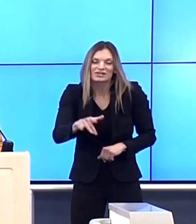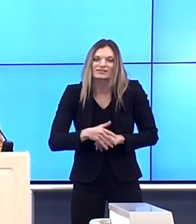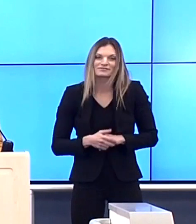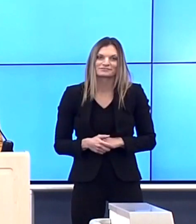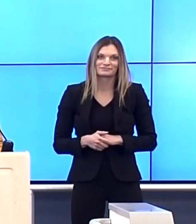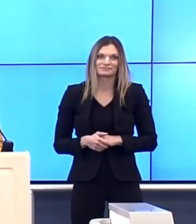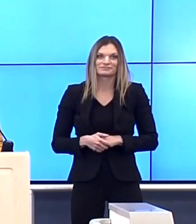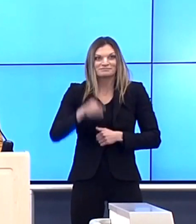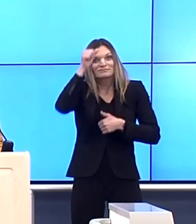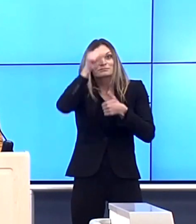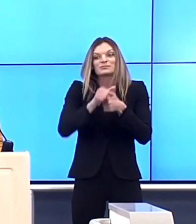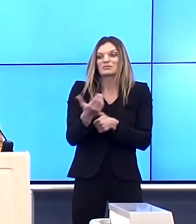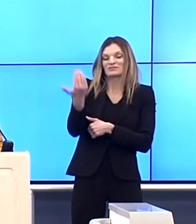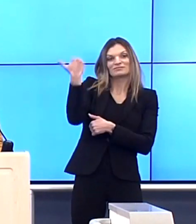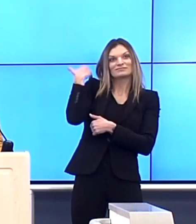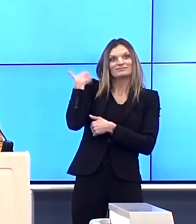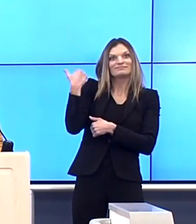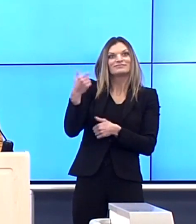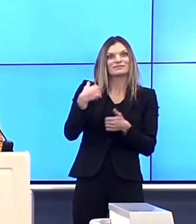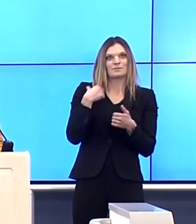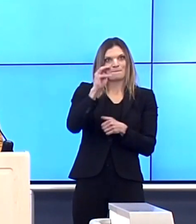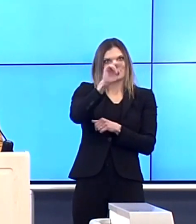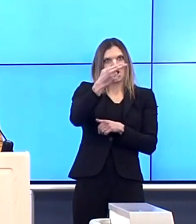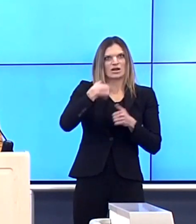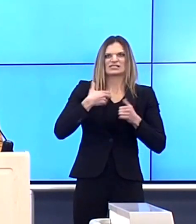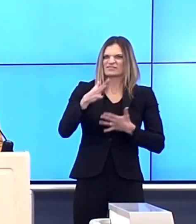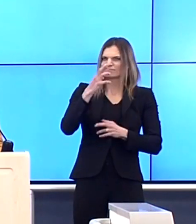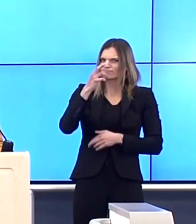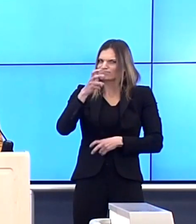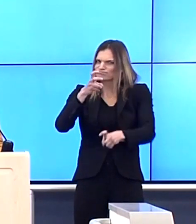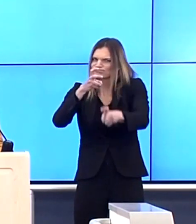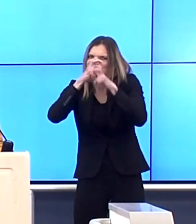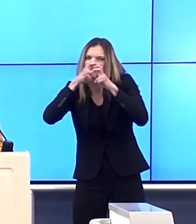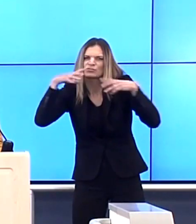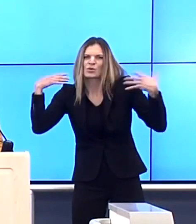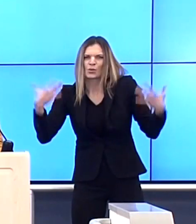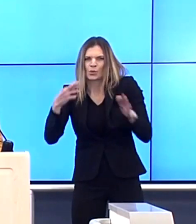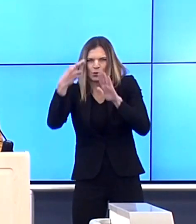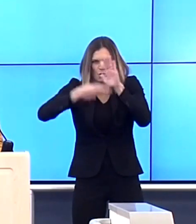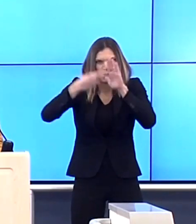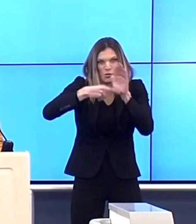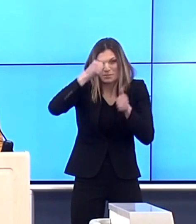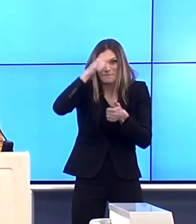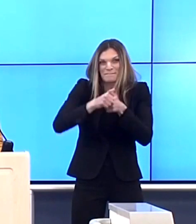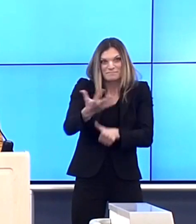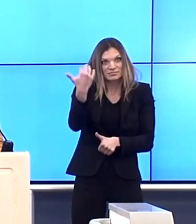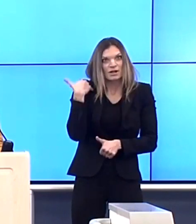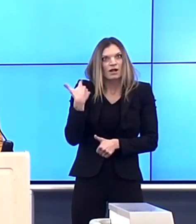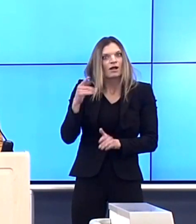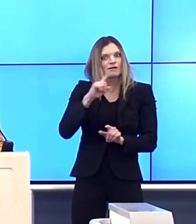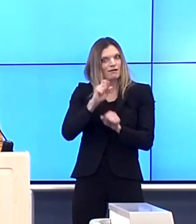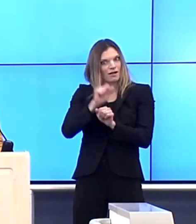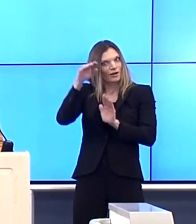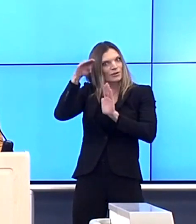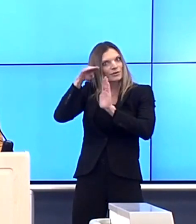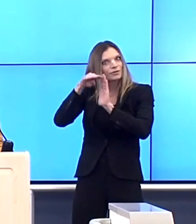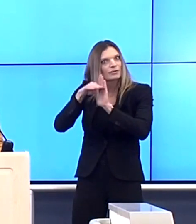ECONOMY CAME BACK AS STRONG IT DID WAS BECAUSE WE HAD AN IT DID WAS BECAUSE WE HAD AN AGGRESSIVE PLAN AND FEDERAL AGGRESSIVE PLAN AND FEDERAL SUPPORT IN THE EARLY MONTHS OF